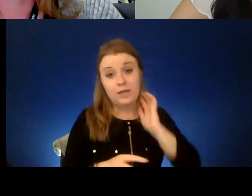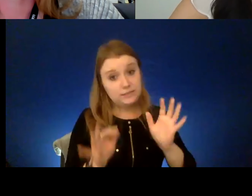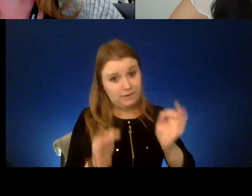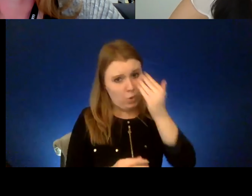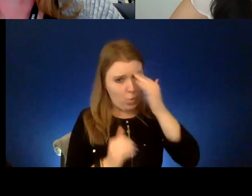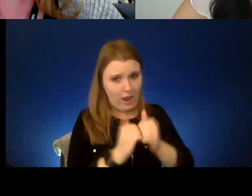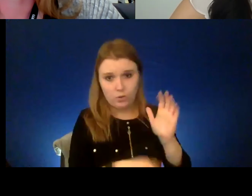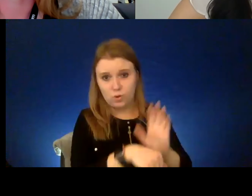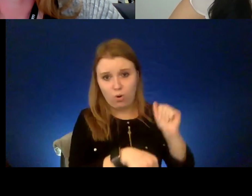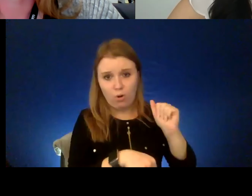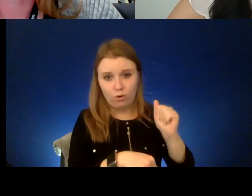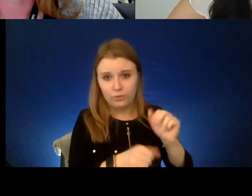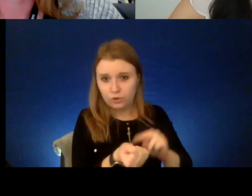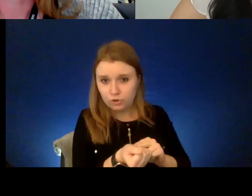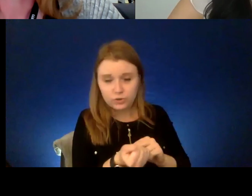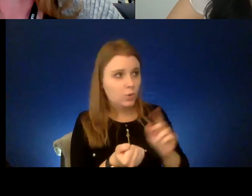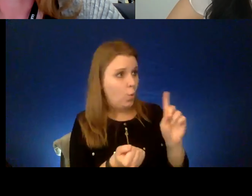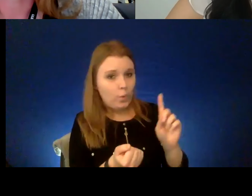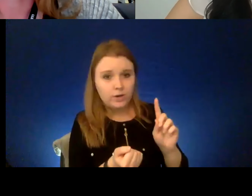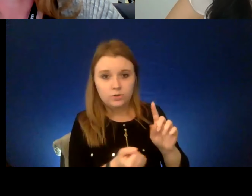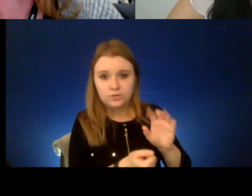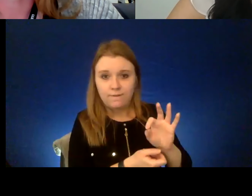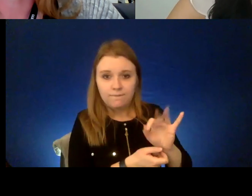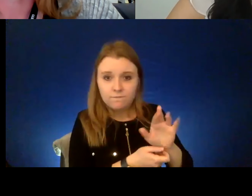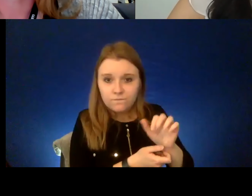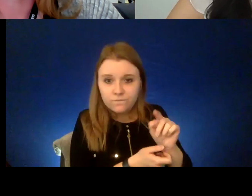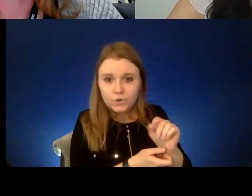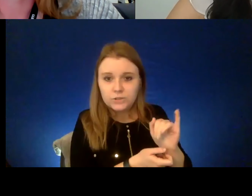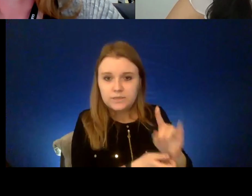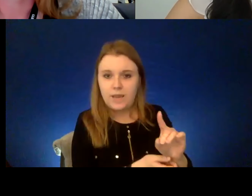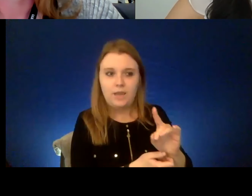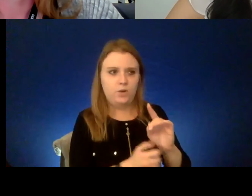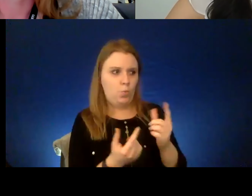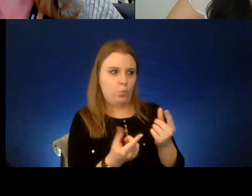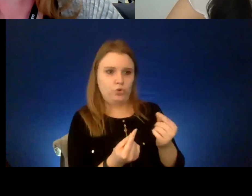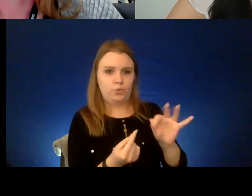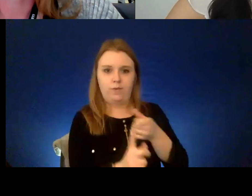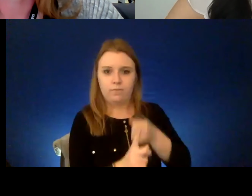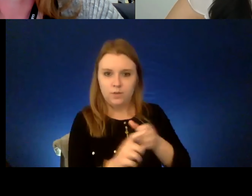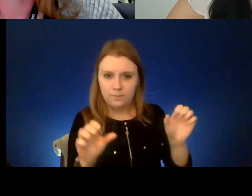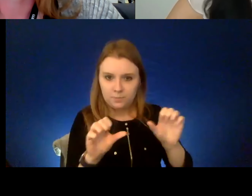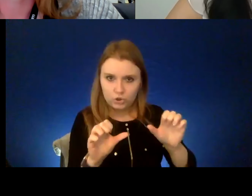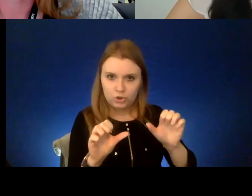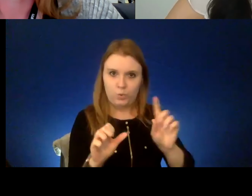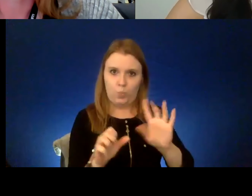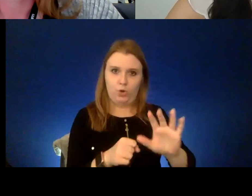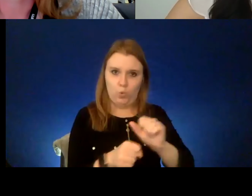how to get to first aid and what to do in an emergency at your place of work, always important.